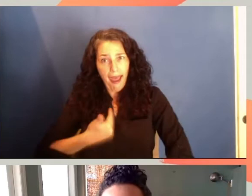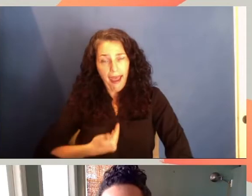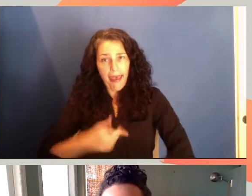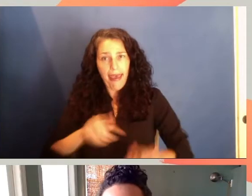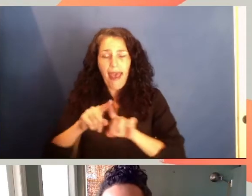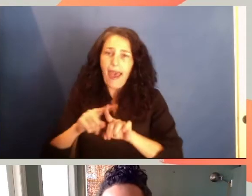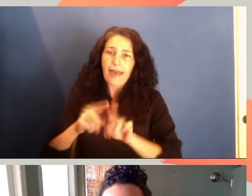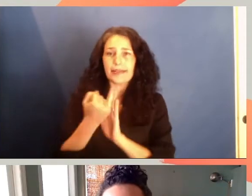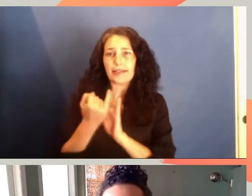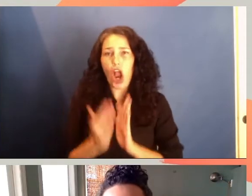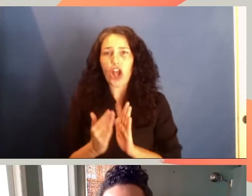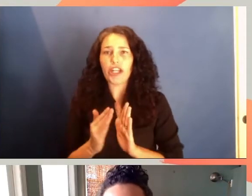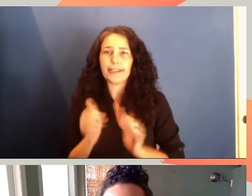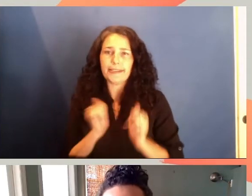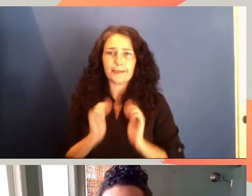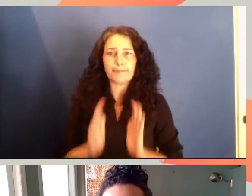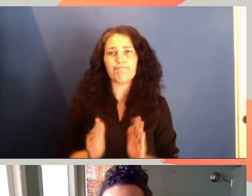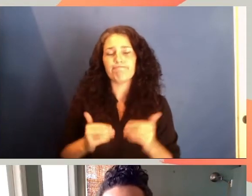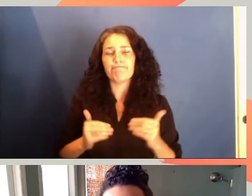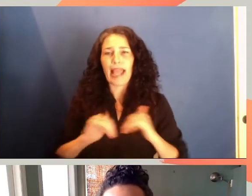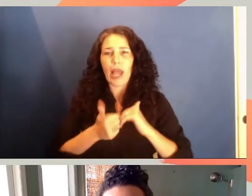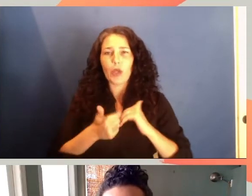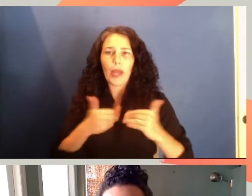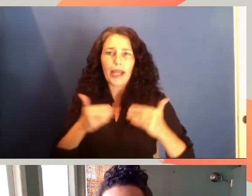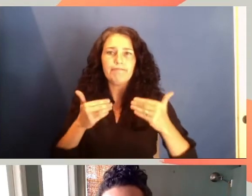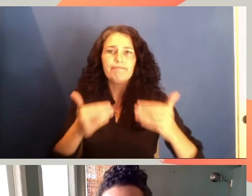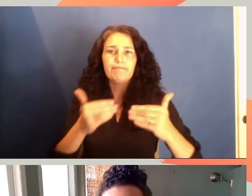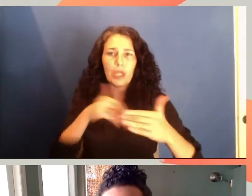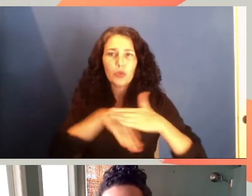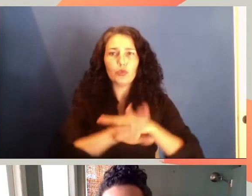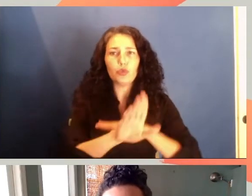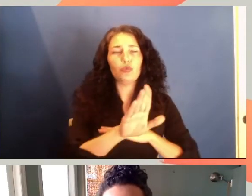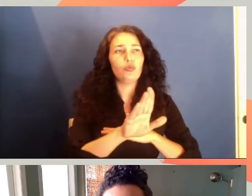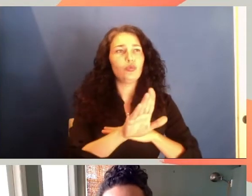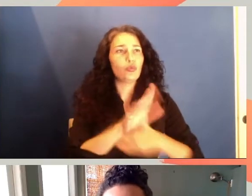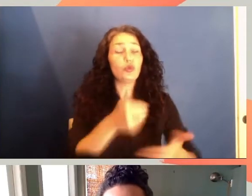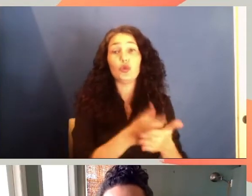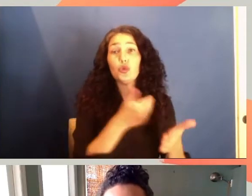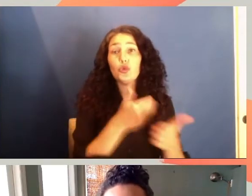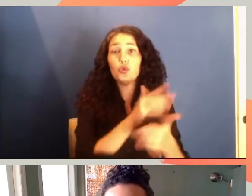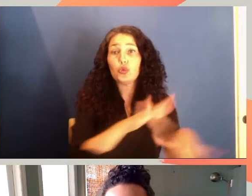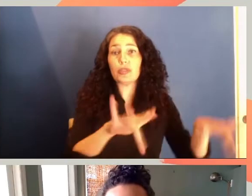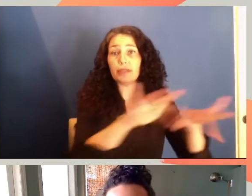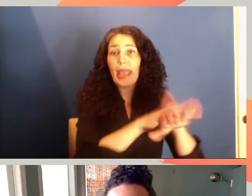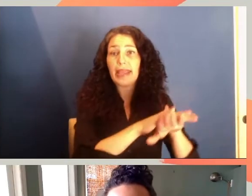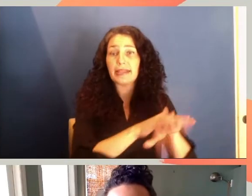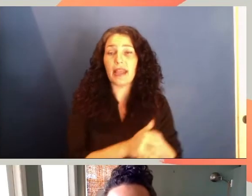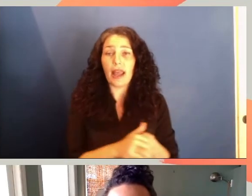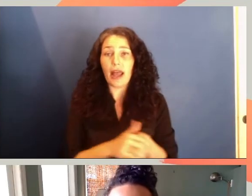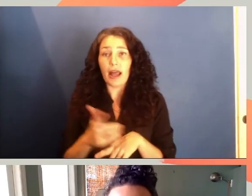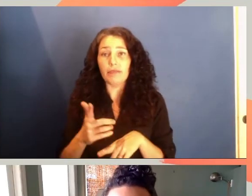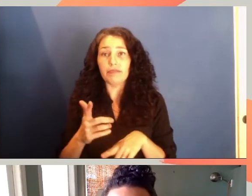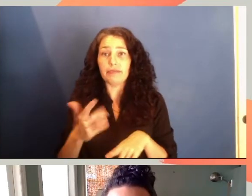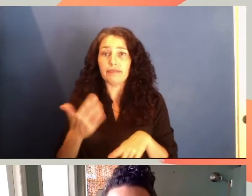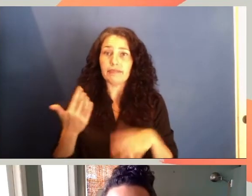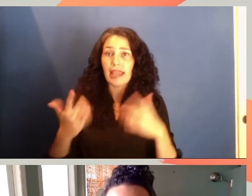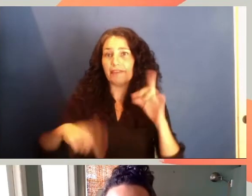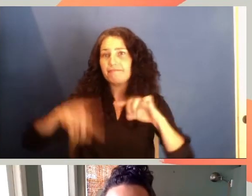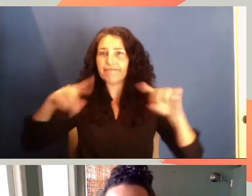move into a new space as an artist and tell different stories and open more doors?